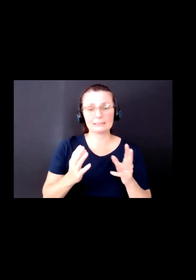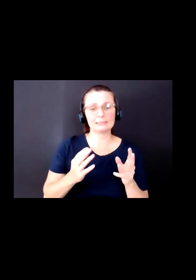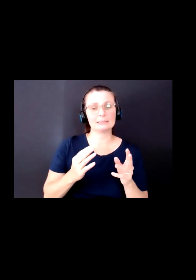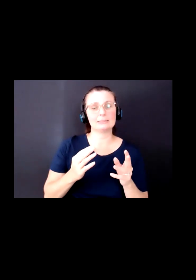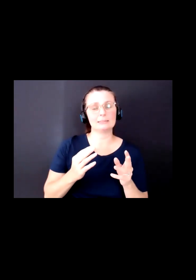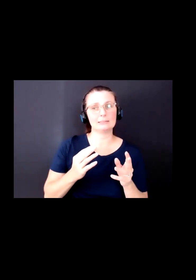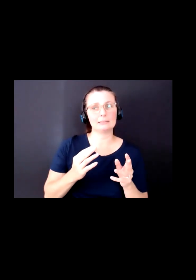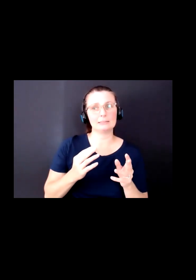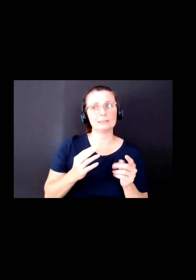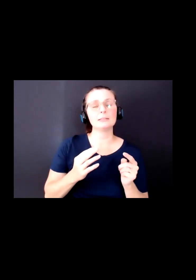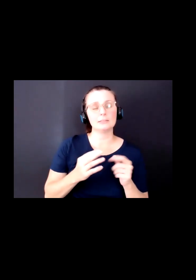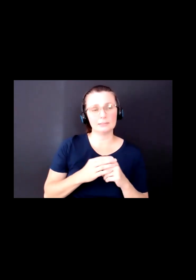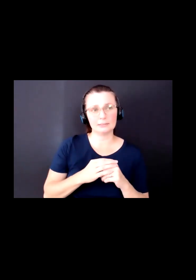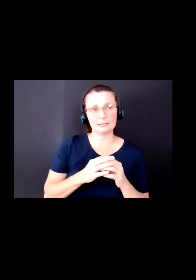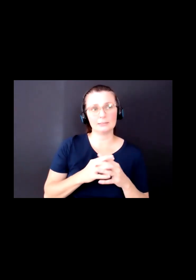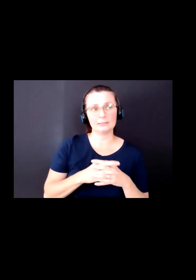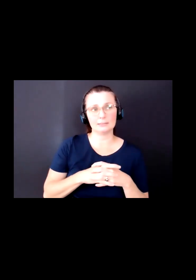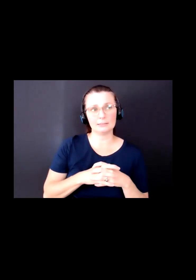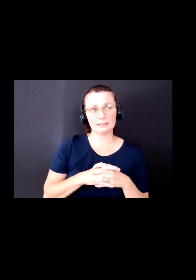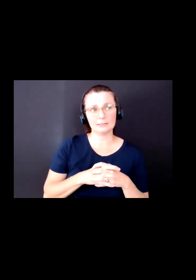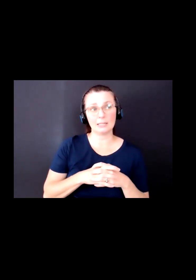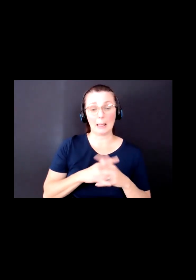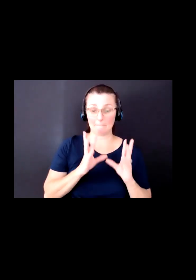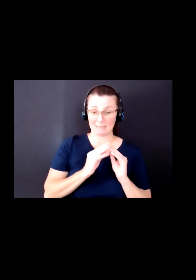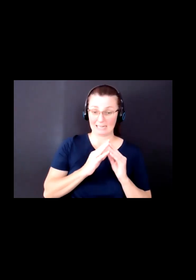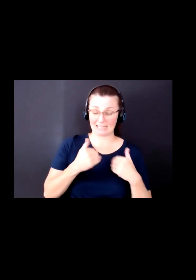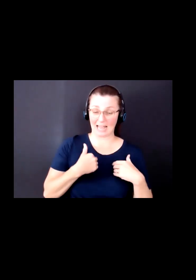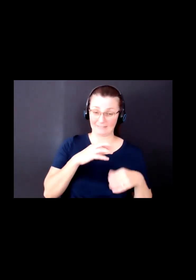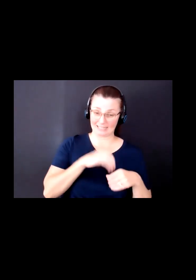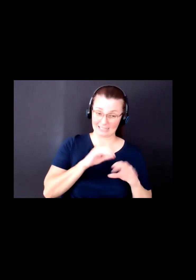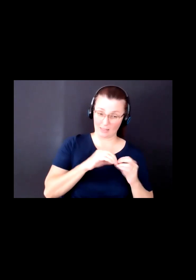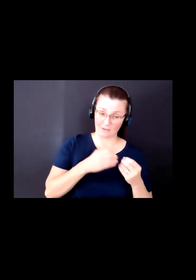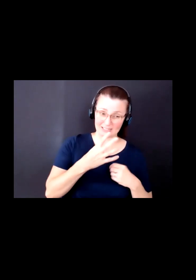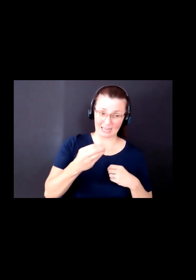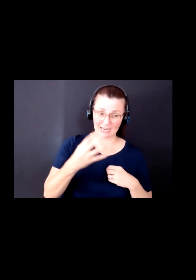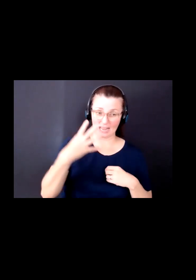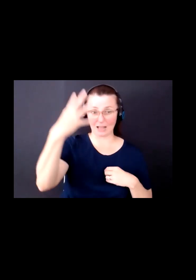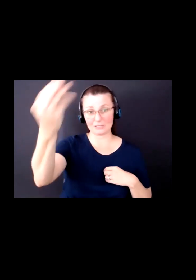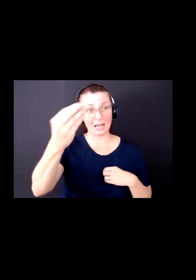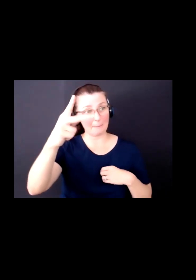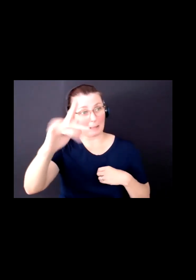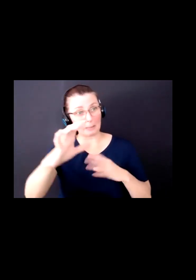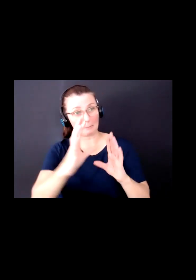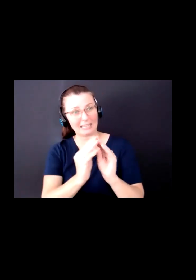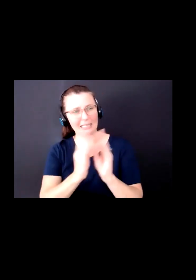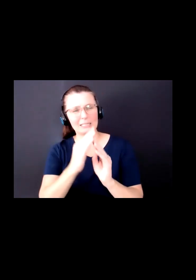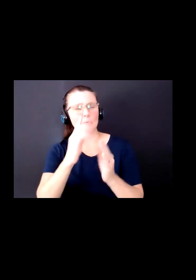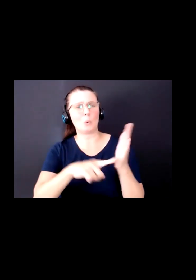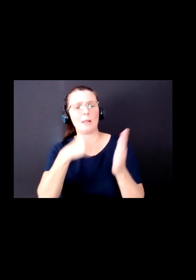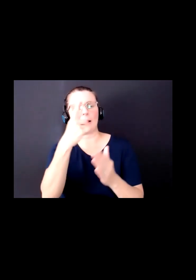internal and external types of meetings do you have.